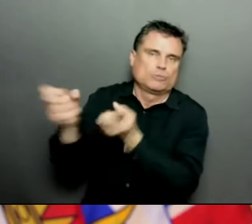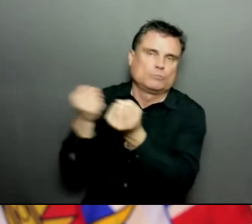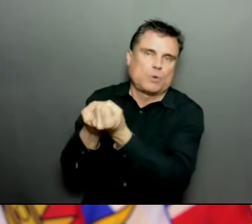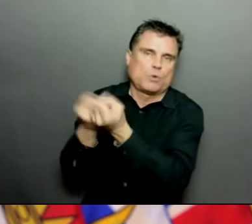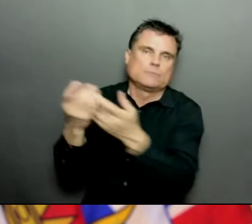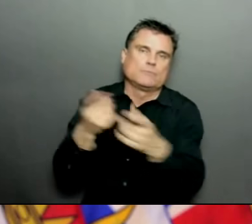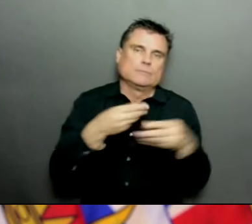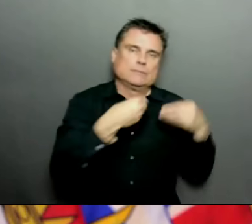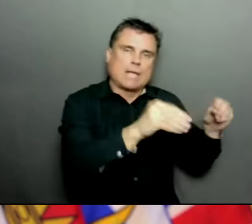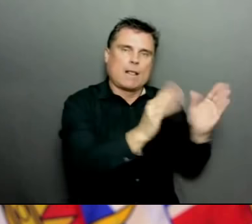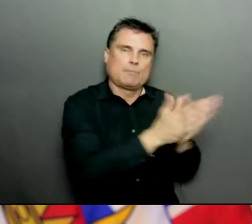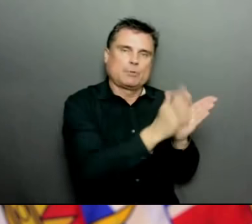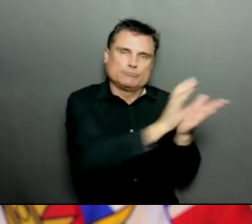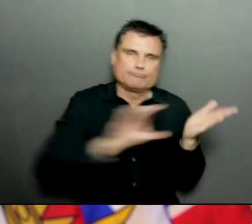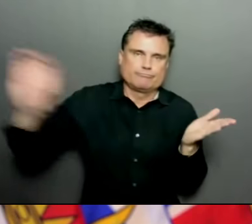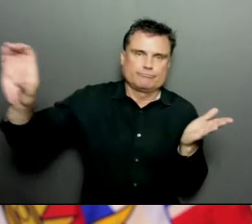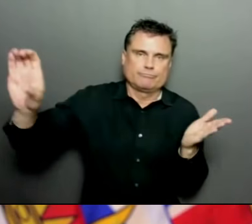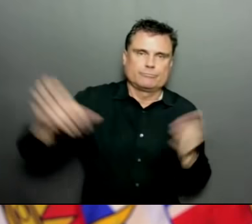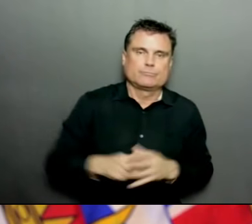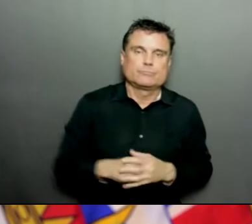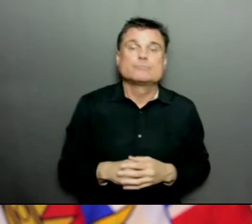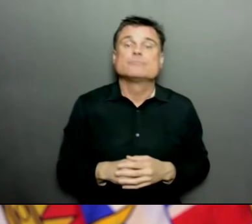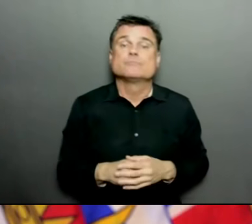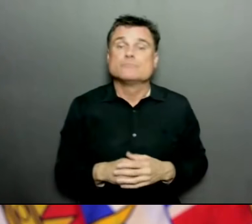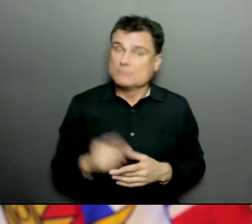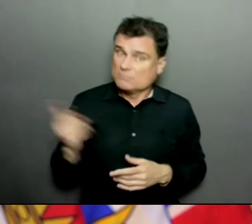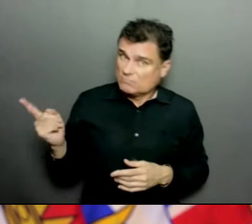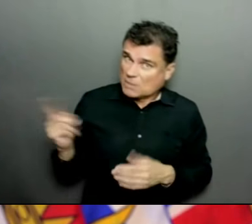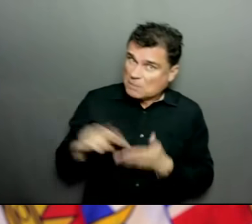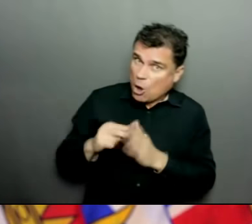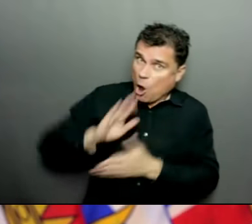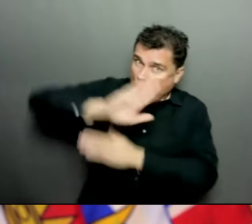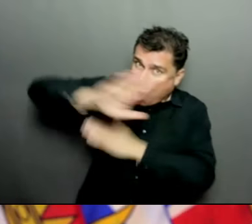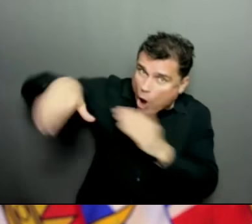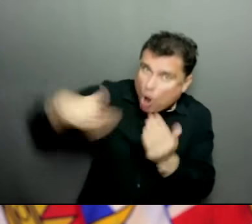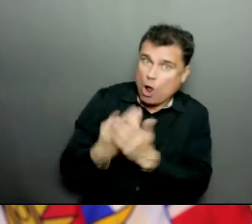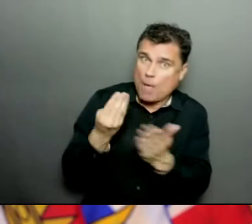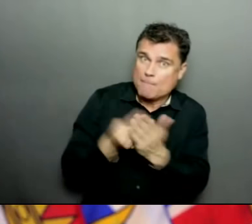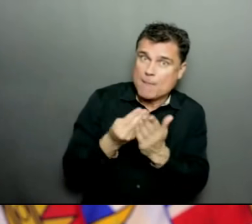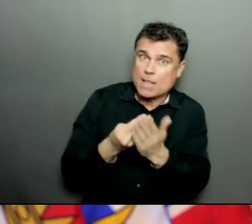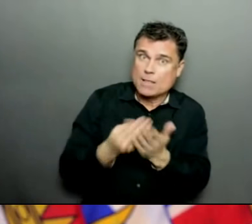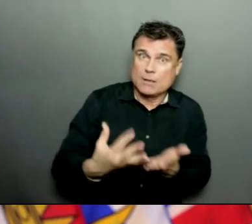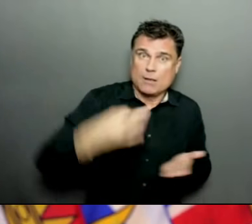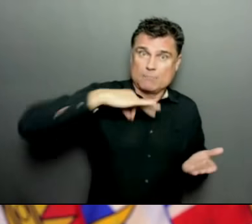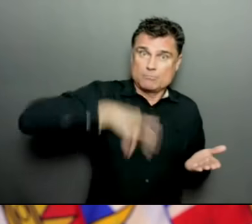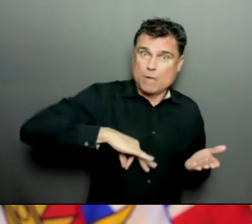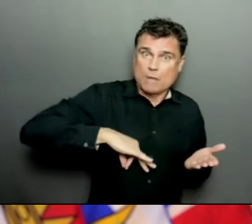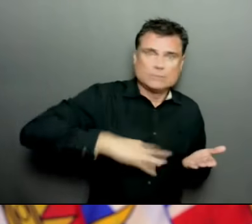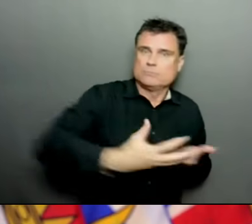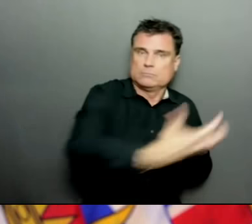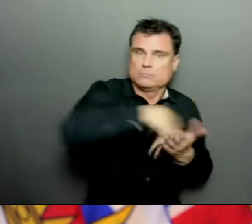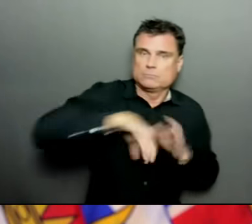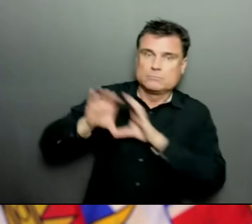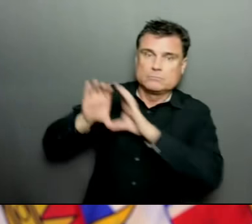important particularly as we know the young people have suffered from the challenges through this pandemic in the last few months.